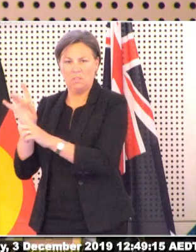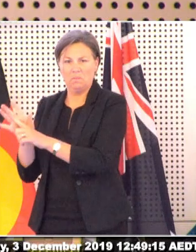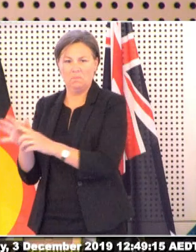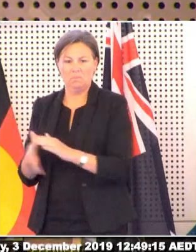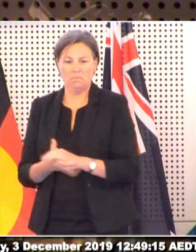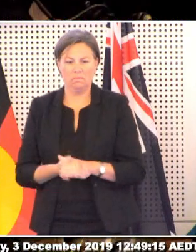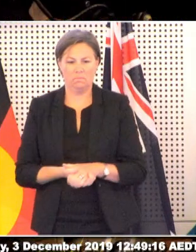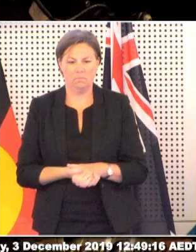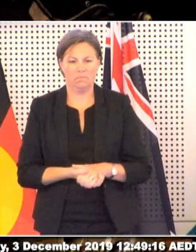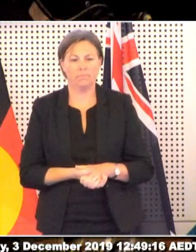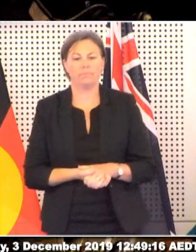Behind tab 21.